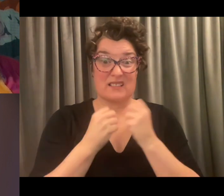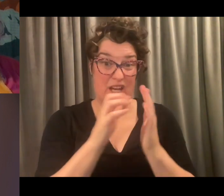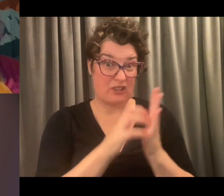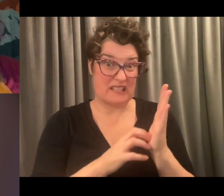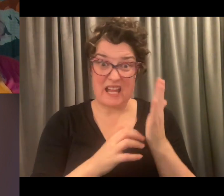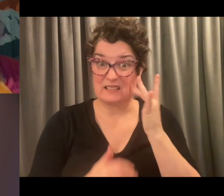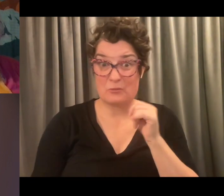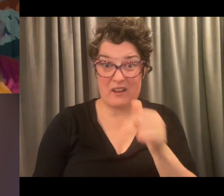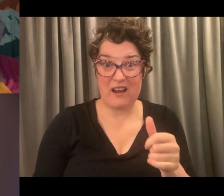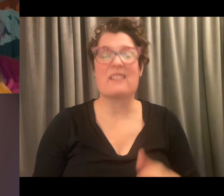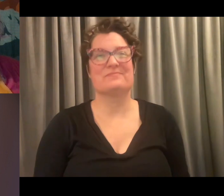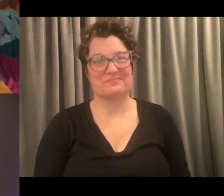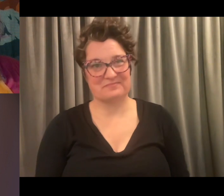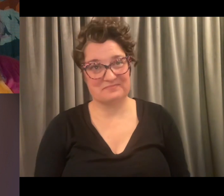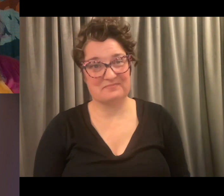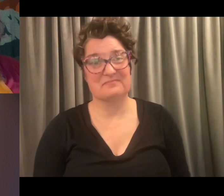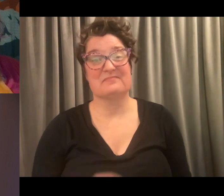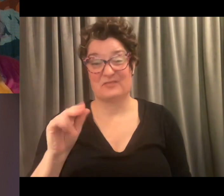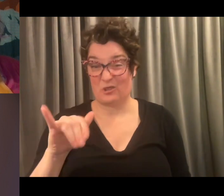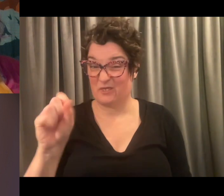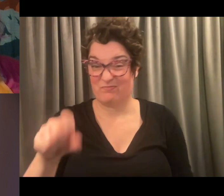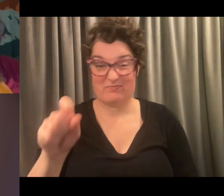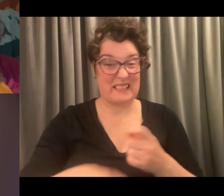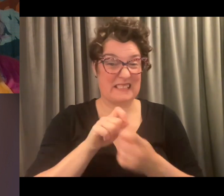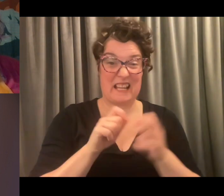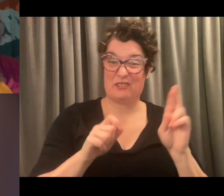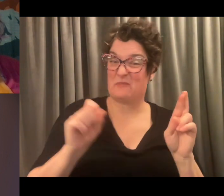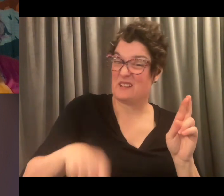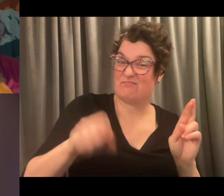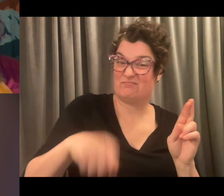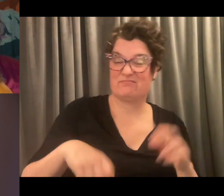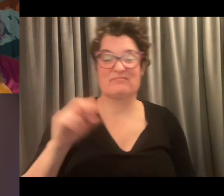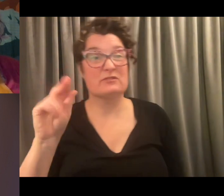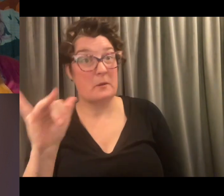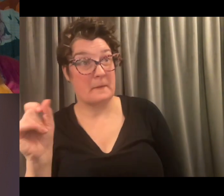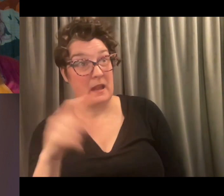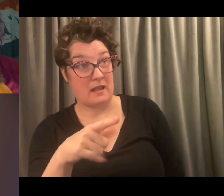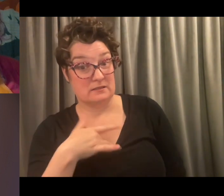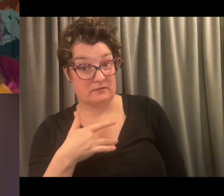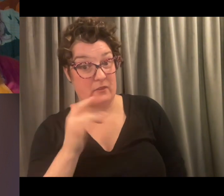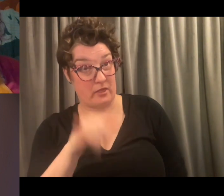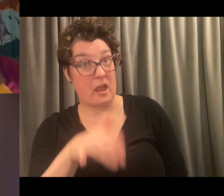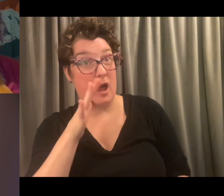Rebekah: Yeah. Nomy: Yeah. Do you think that will impact how you practice, your observance of Shavuot